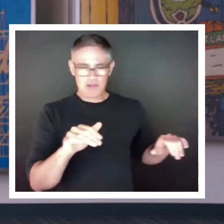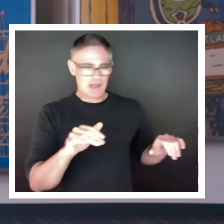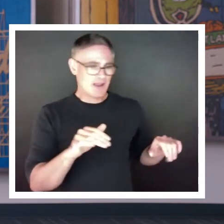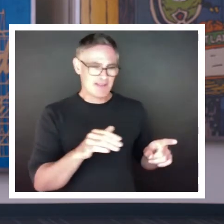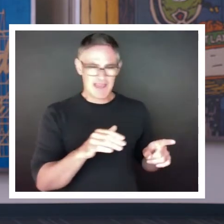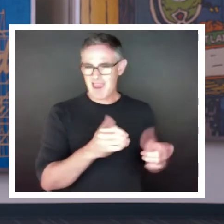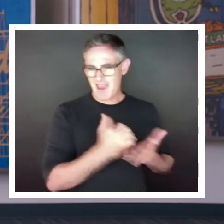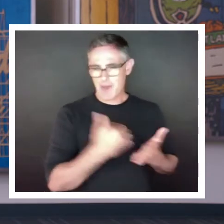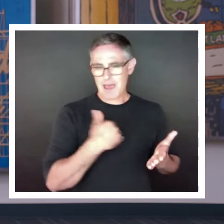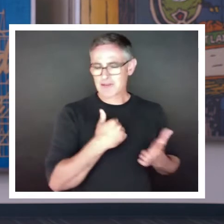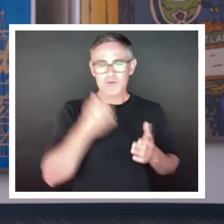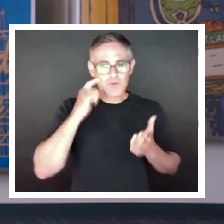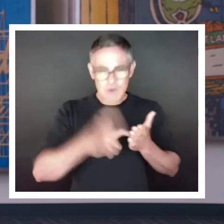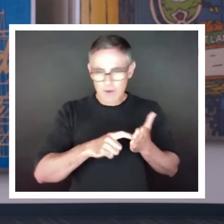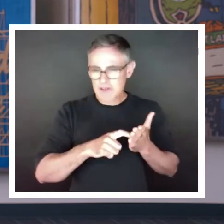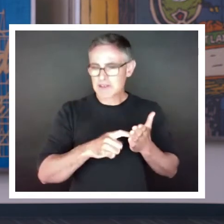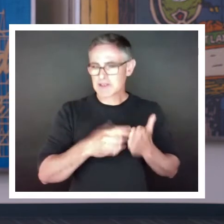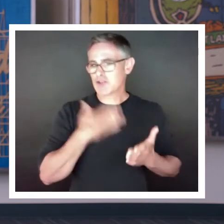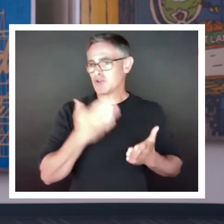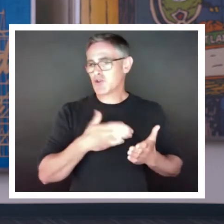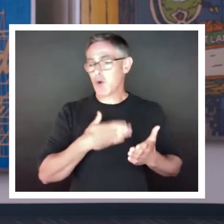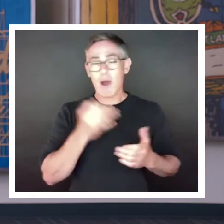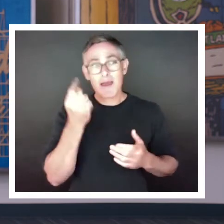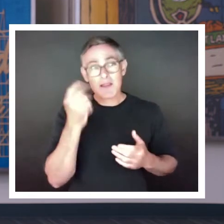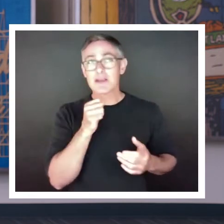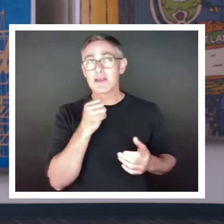or turn them off or tune them out.